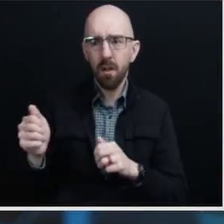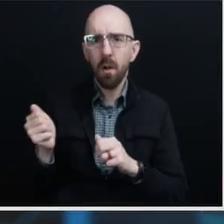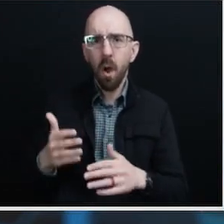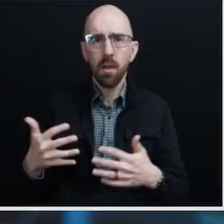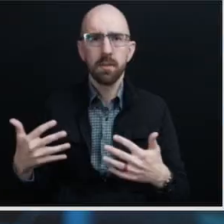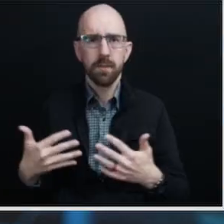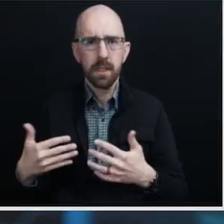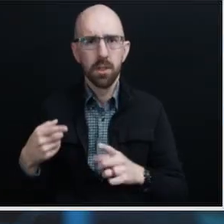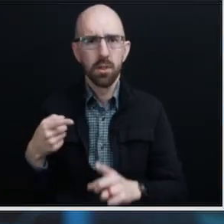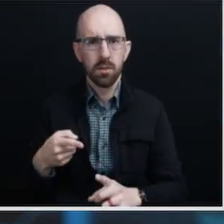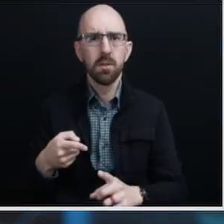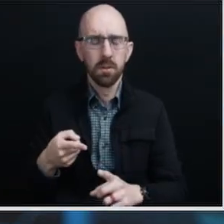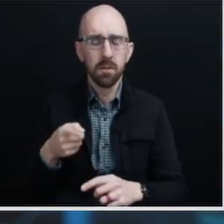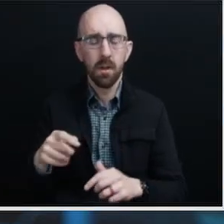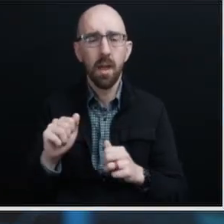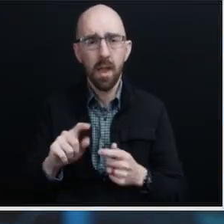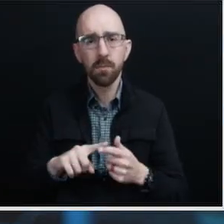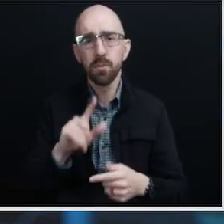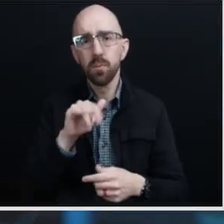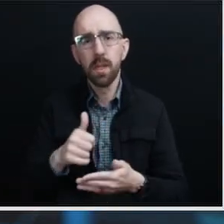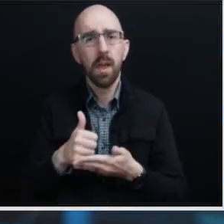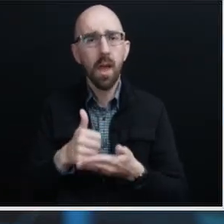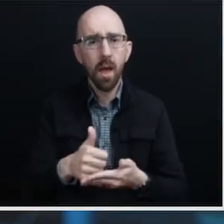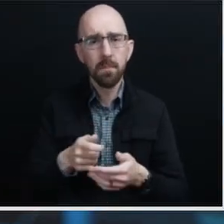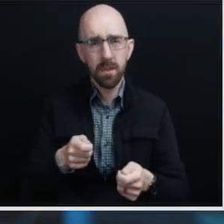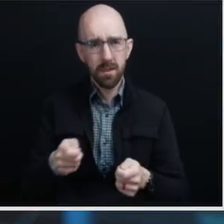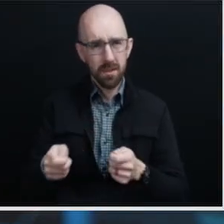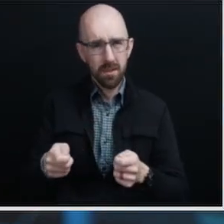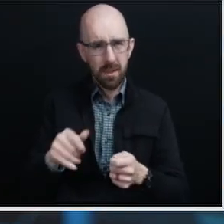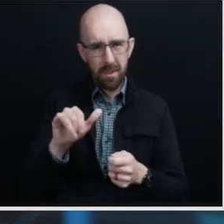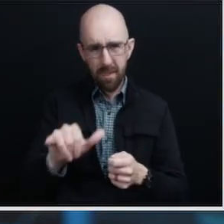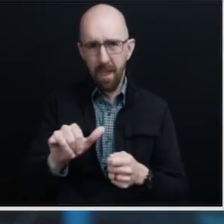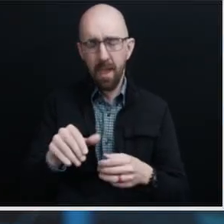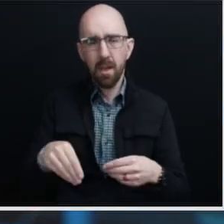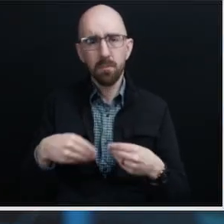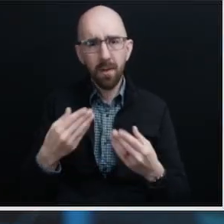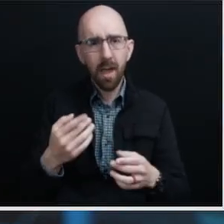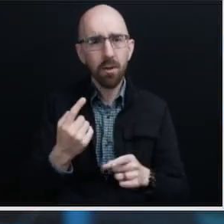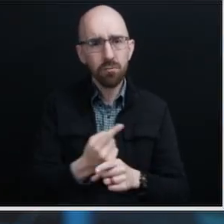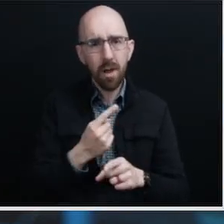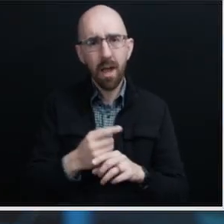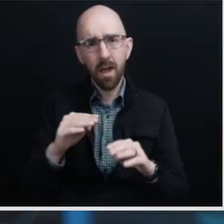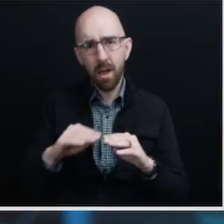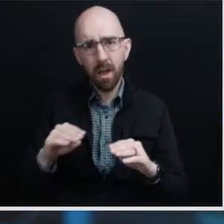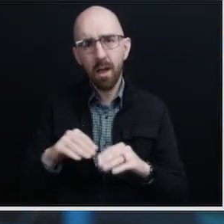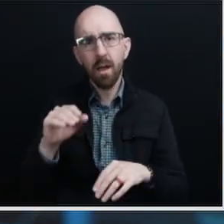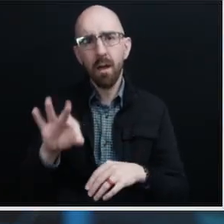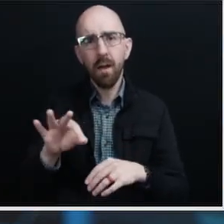able to help kind of harness that, provide them the right level of education to kind of get them